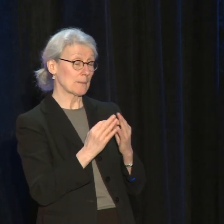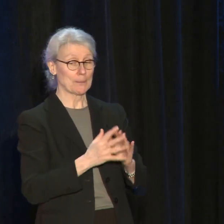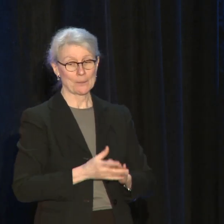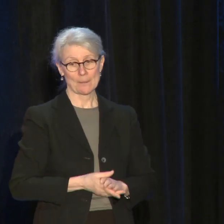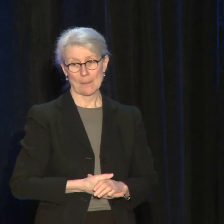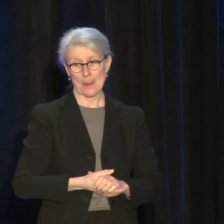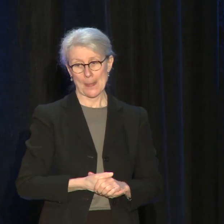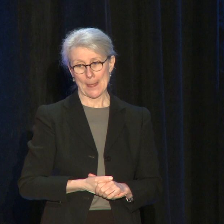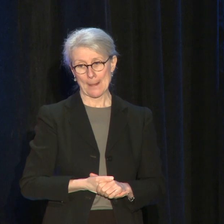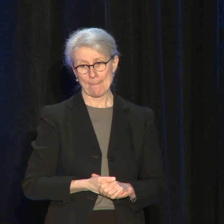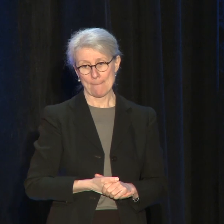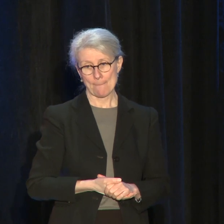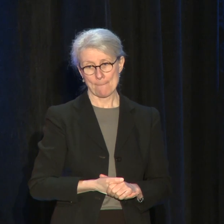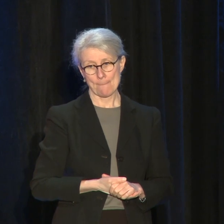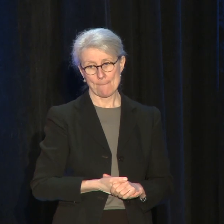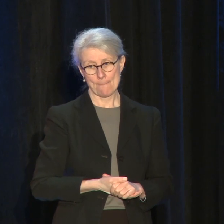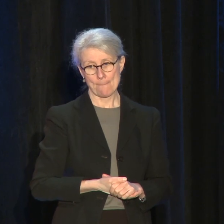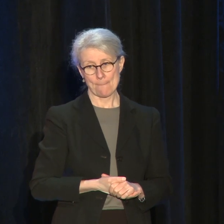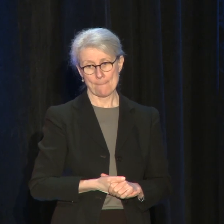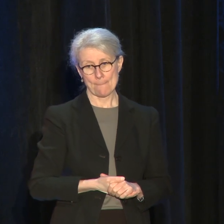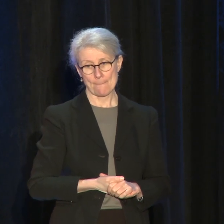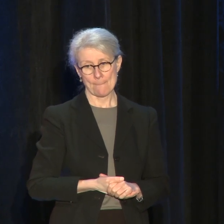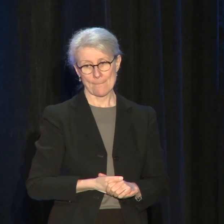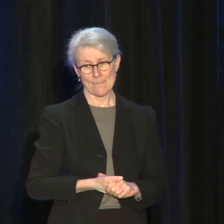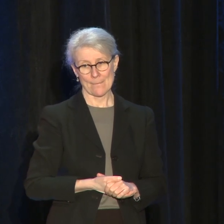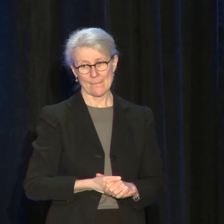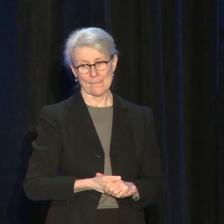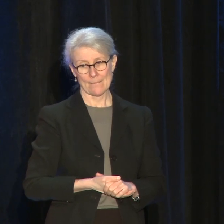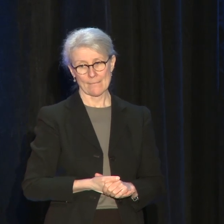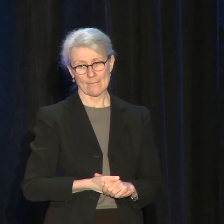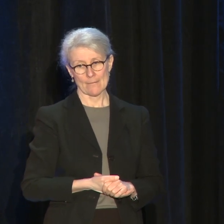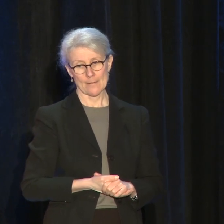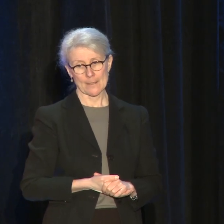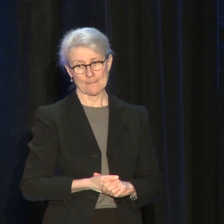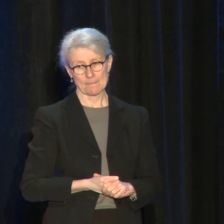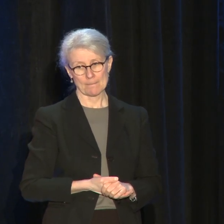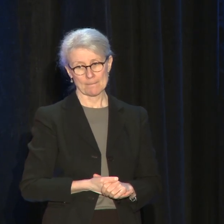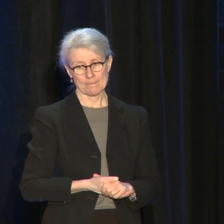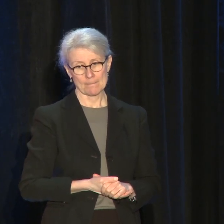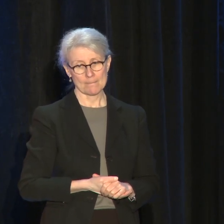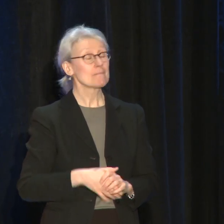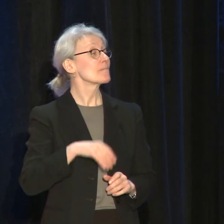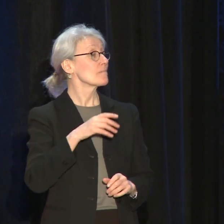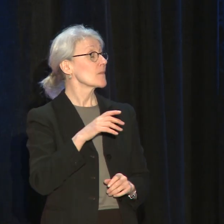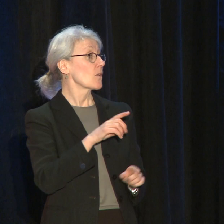I'm gonna move on, but there's also importantly a carceral logic that links together